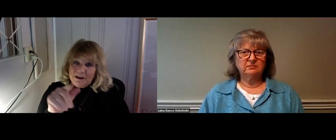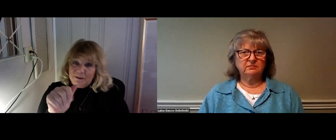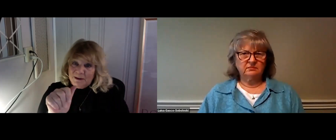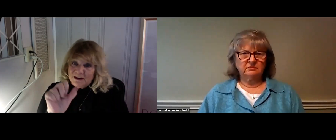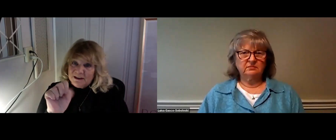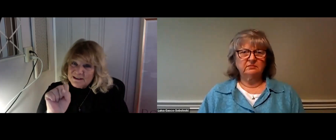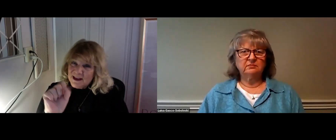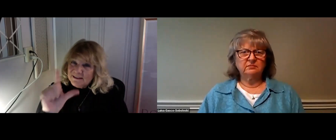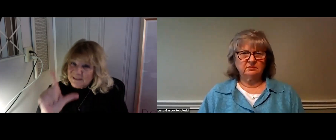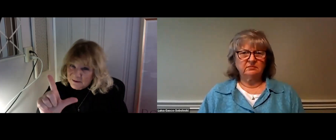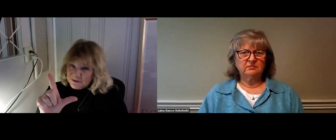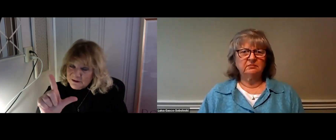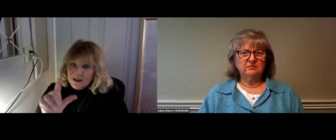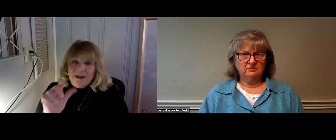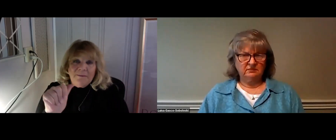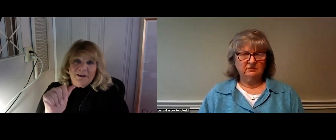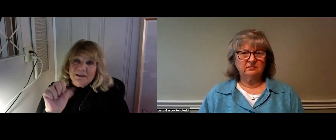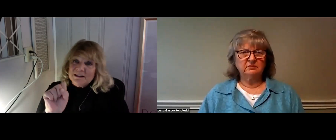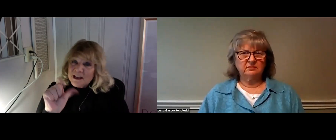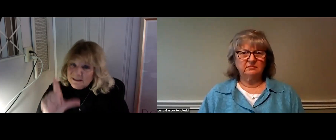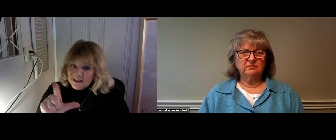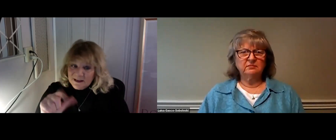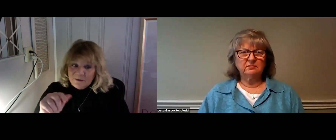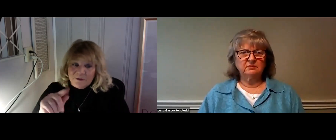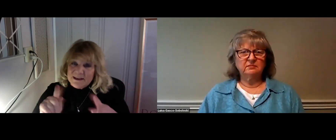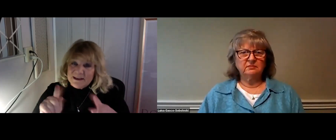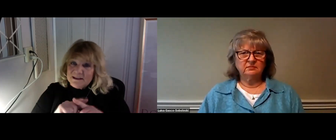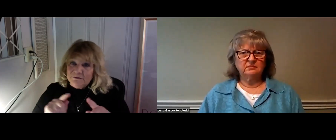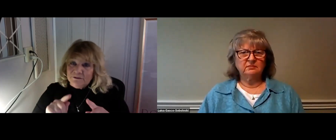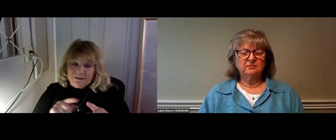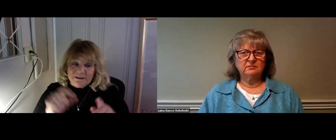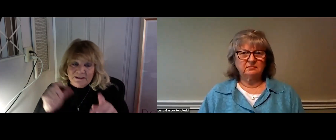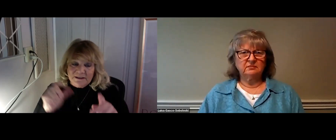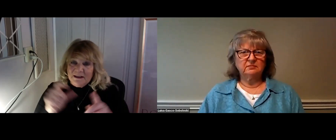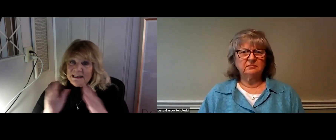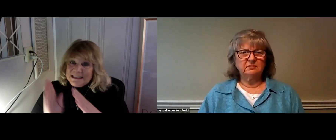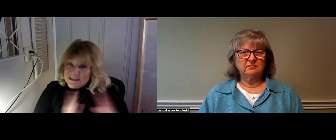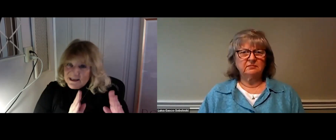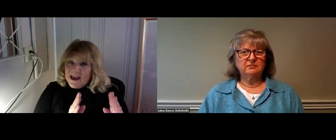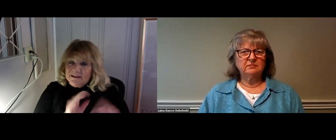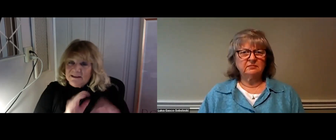American Sign Language. American Sign Language has a different syntax and